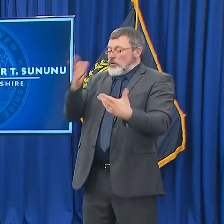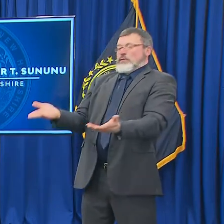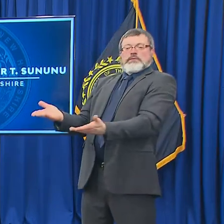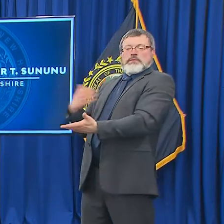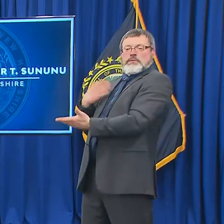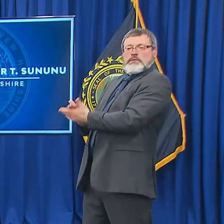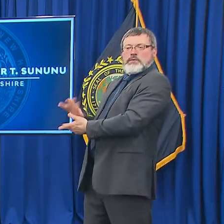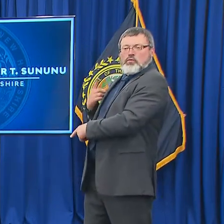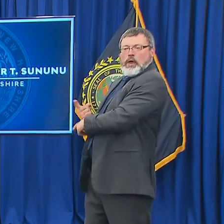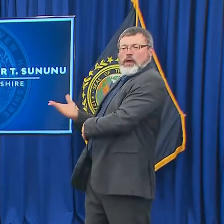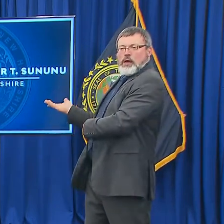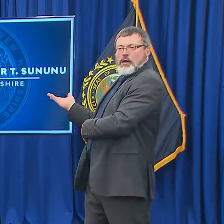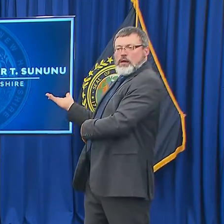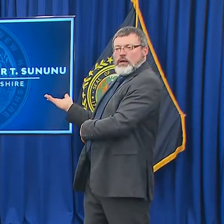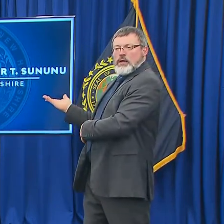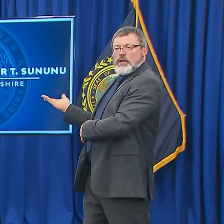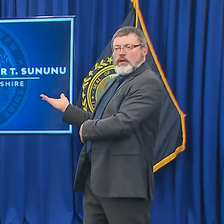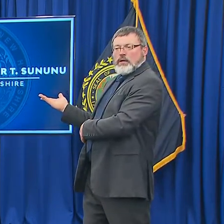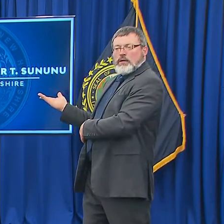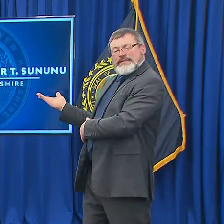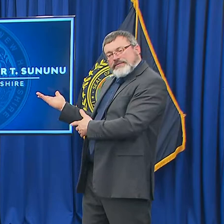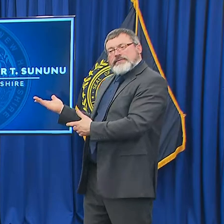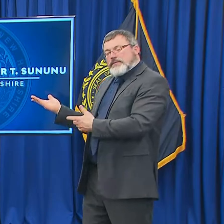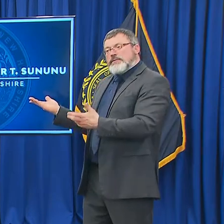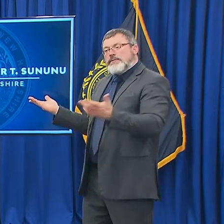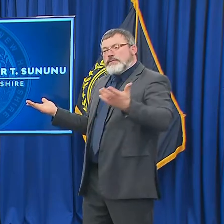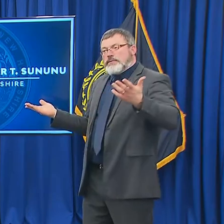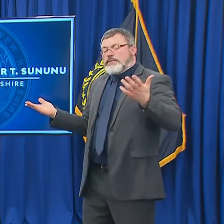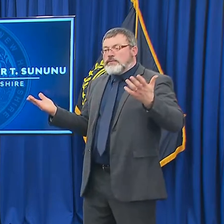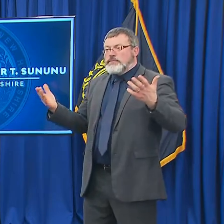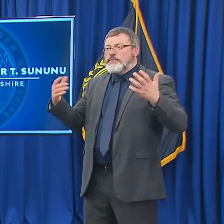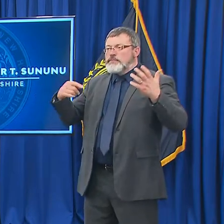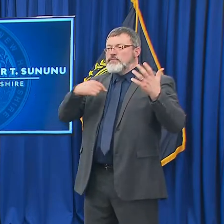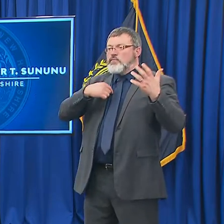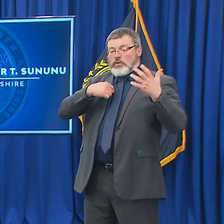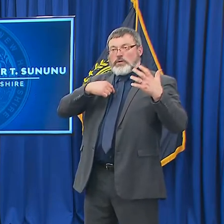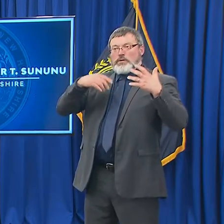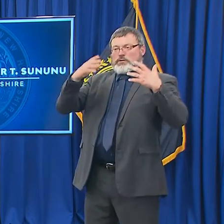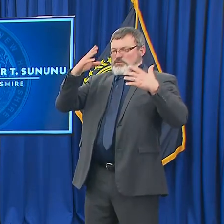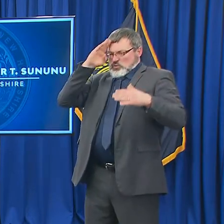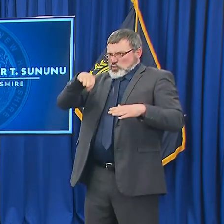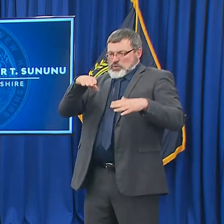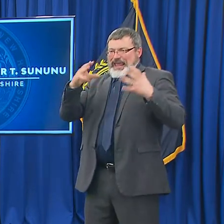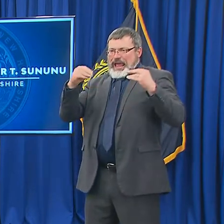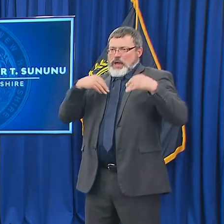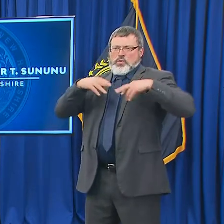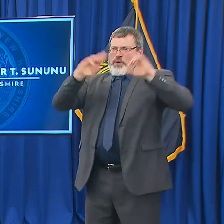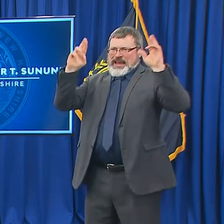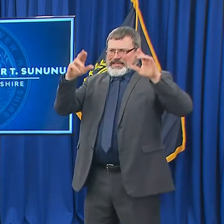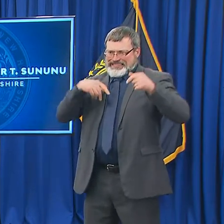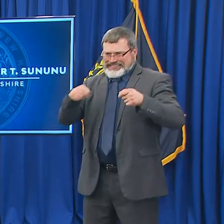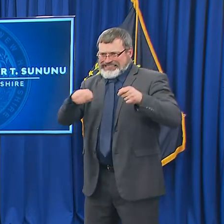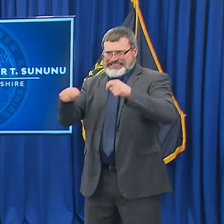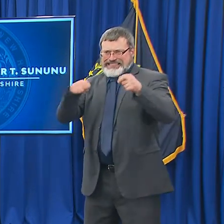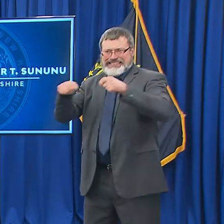But why are schools seeing so little transmission. But long term care. It just gets in there and boom, it explodes. Yeah. So good question.